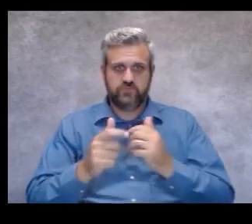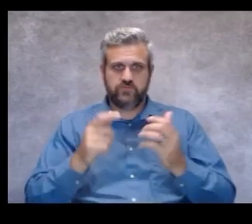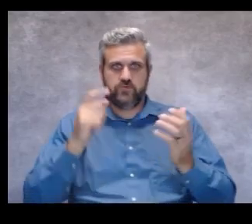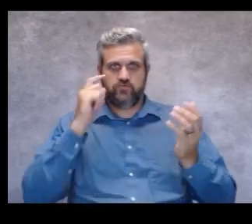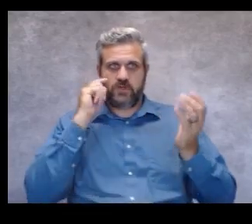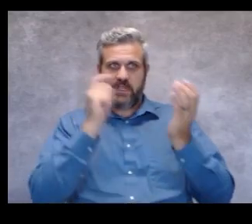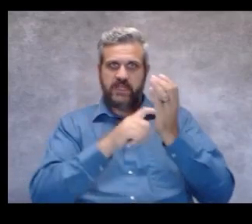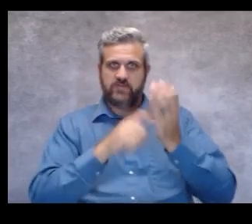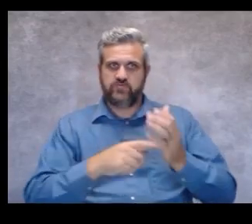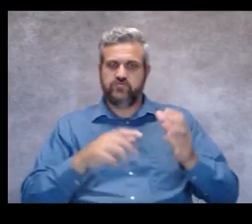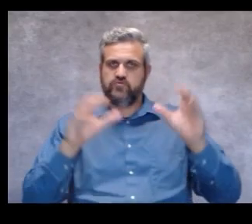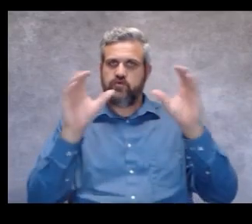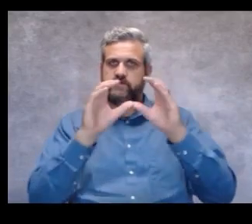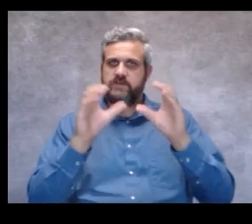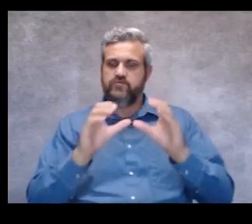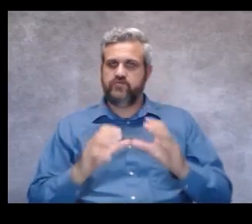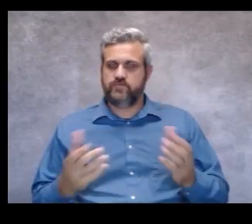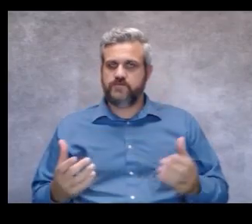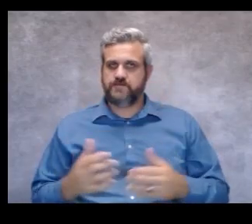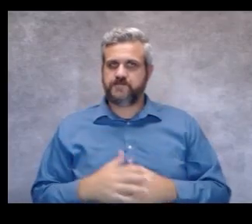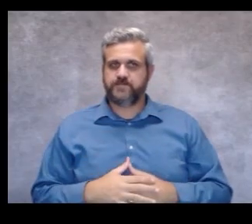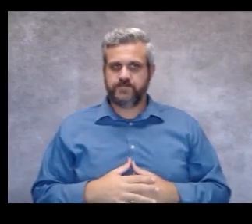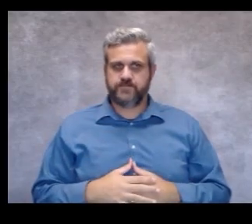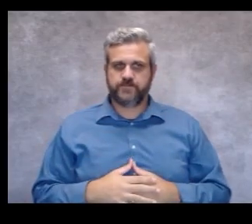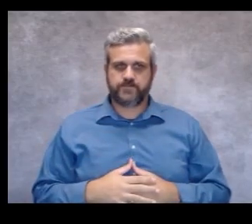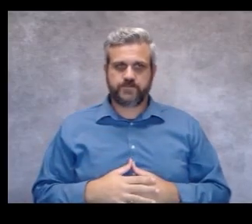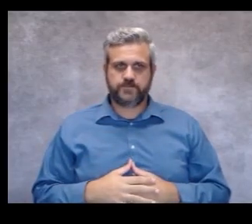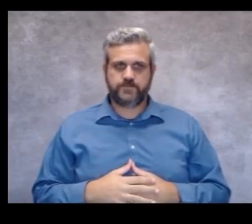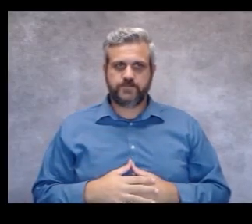recognitions and certifications.